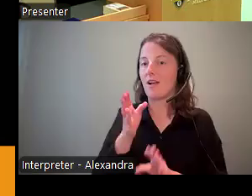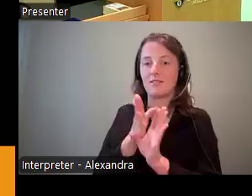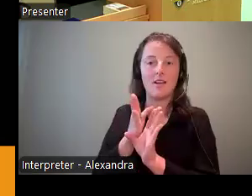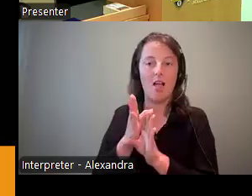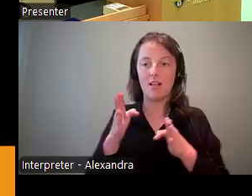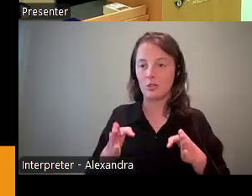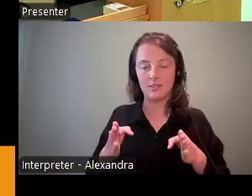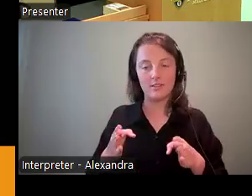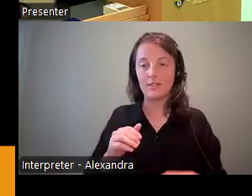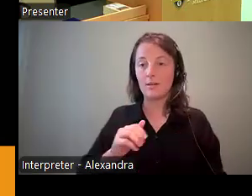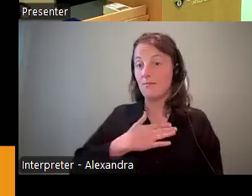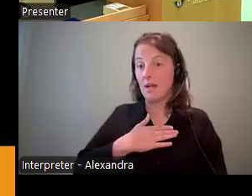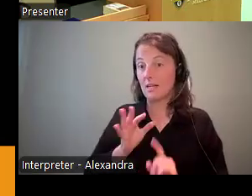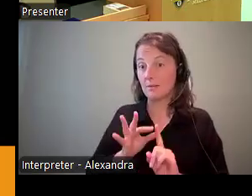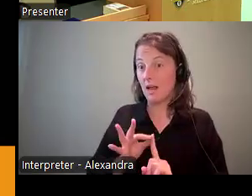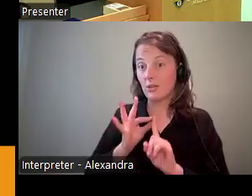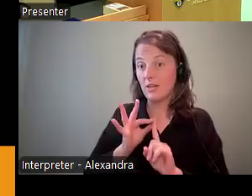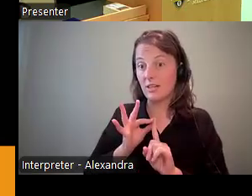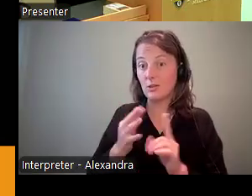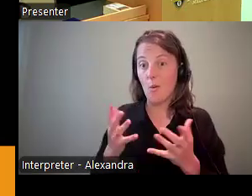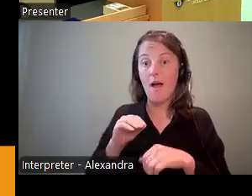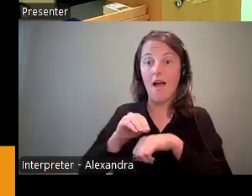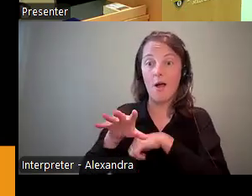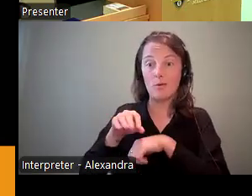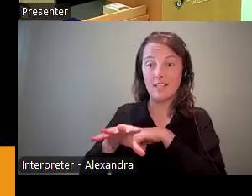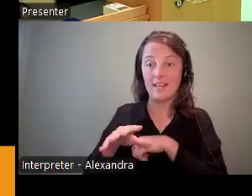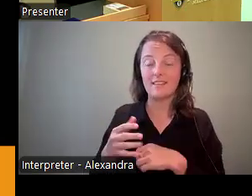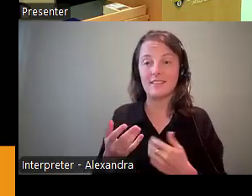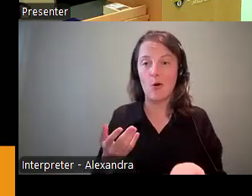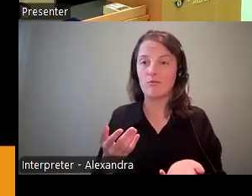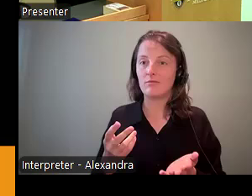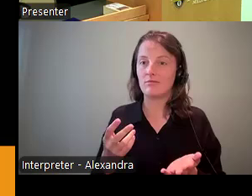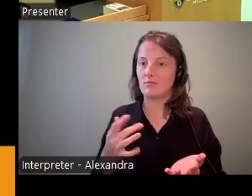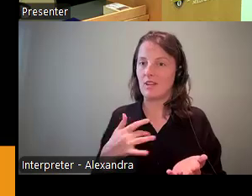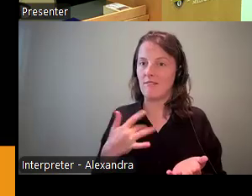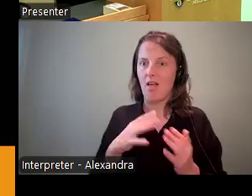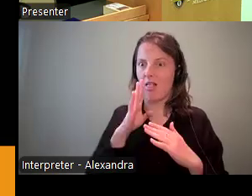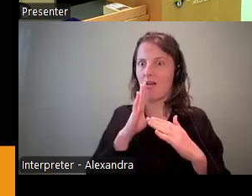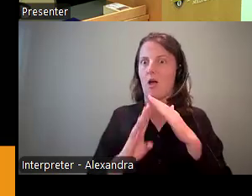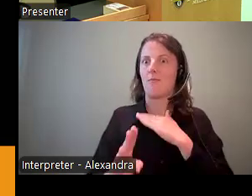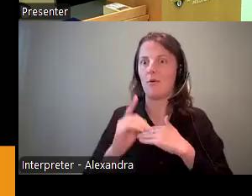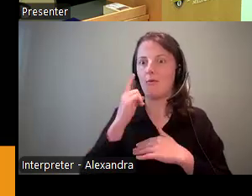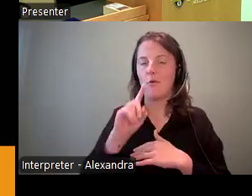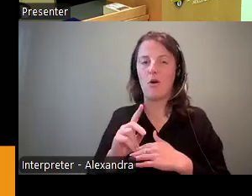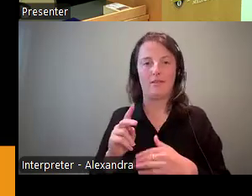My specialization is in counseling. So it's quite humbling for me to sit in your presence today and